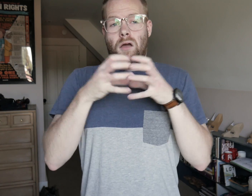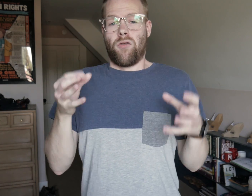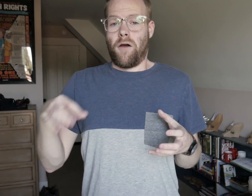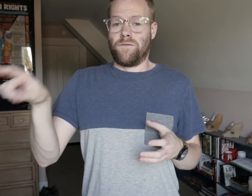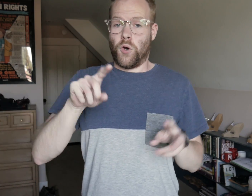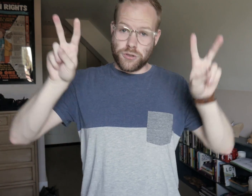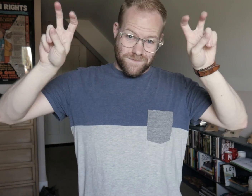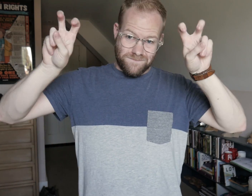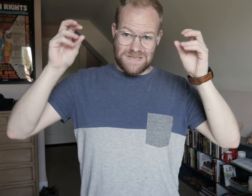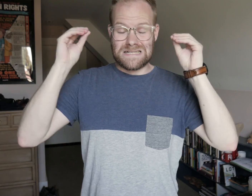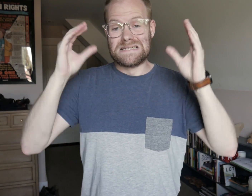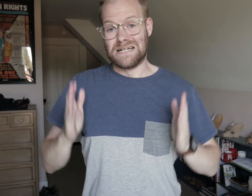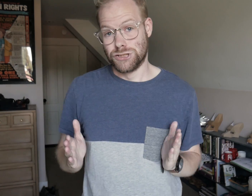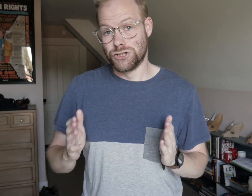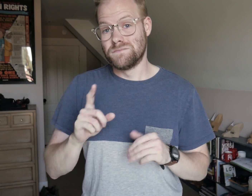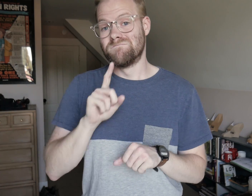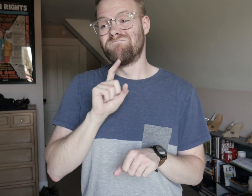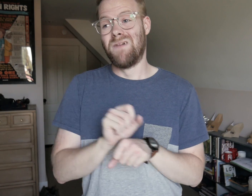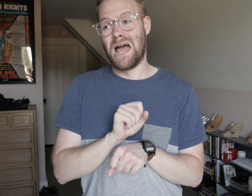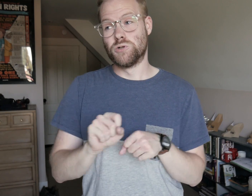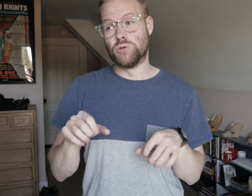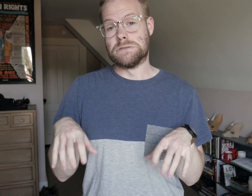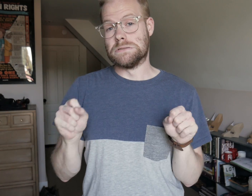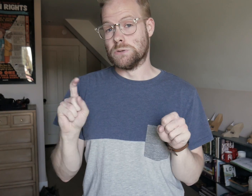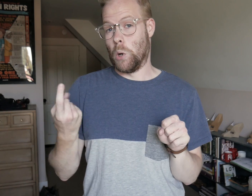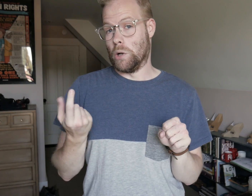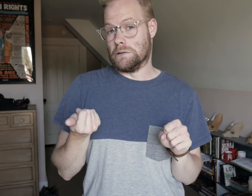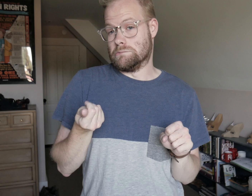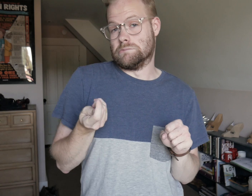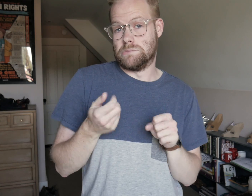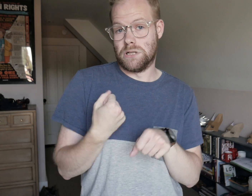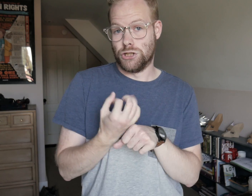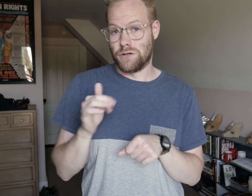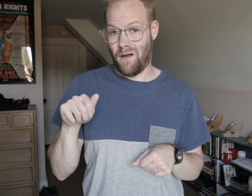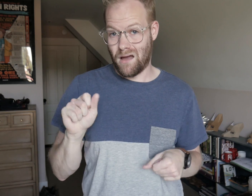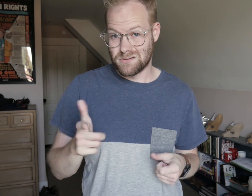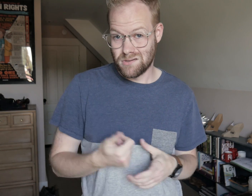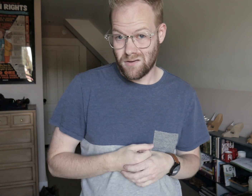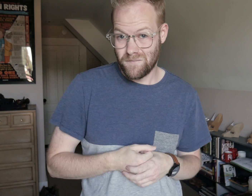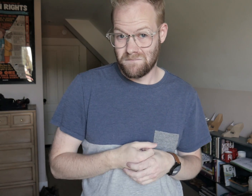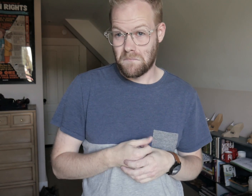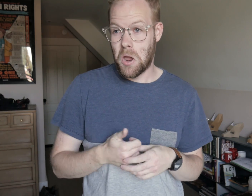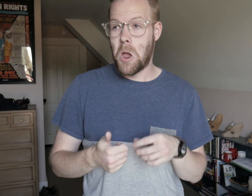A lot of these “teachers” have actually taken only a few years of ASL,